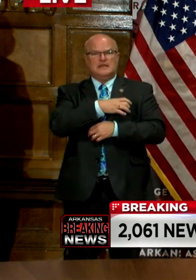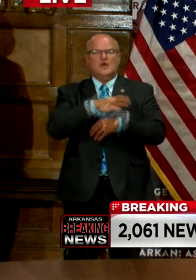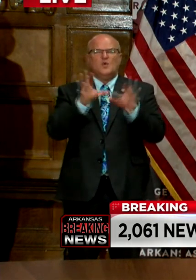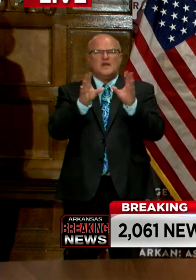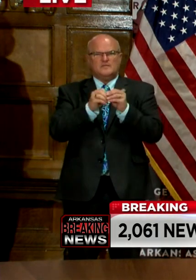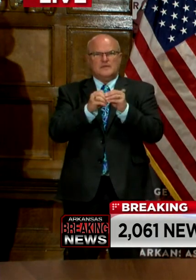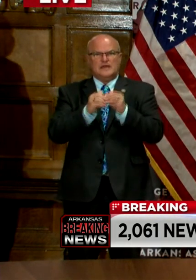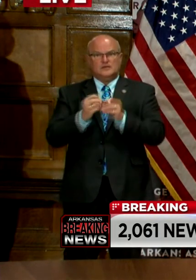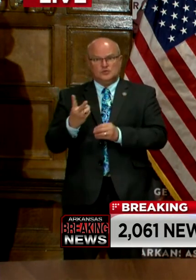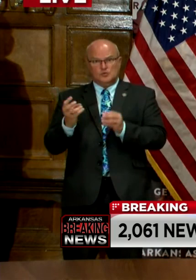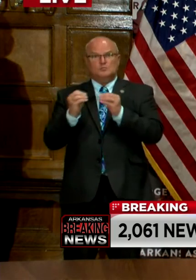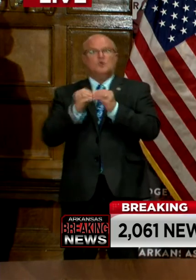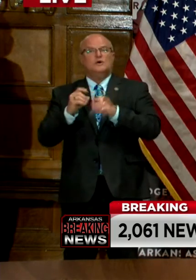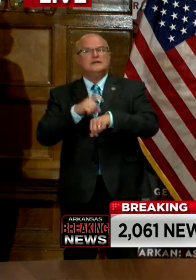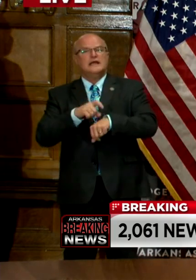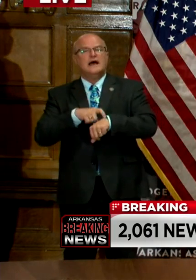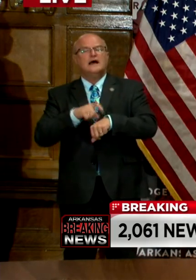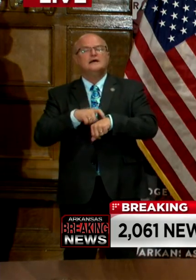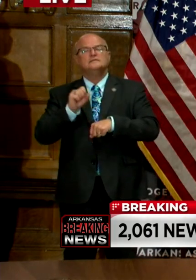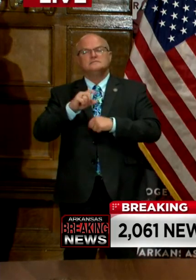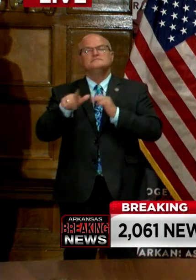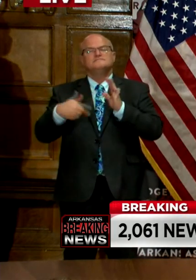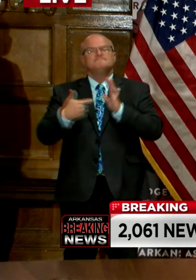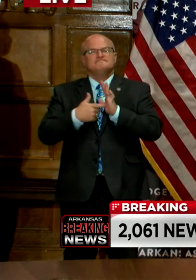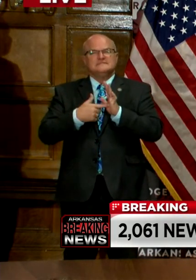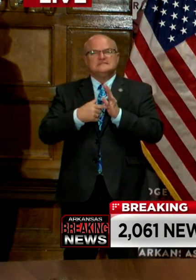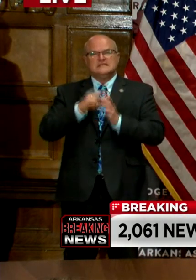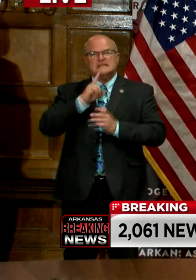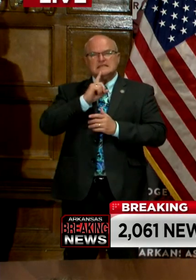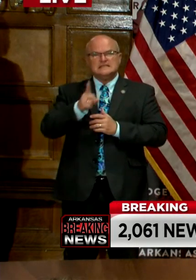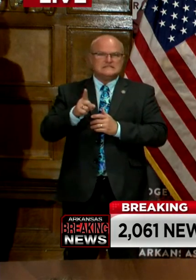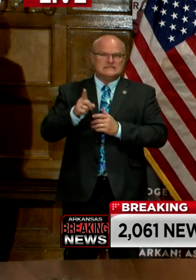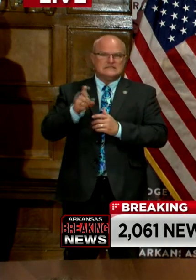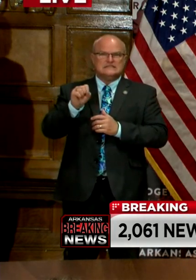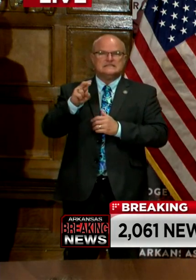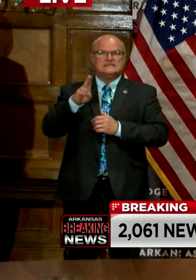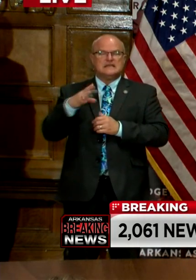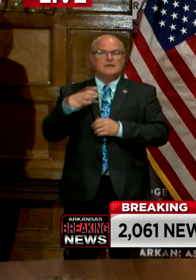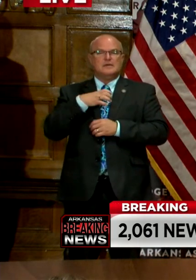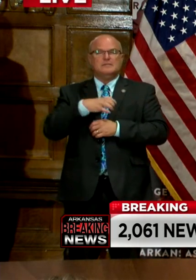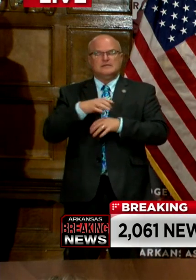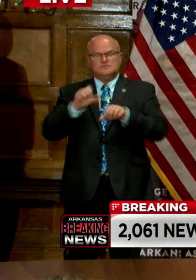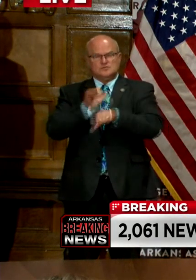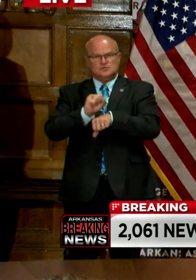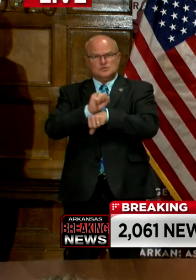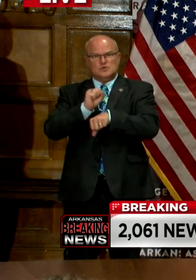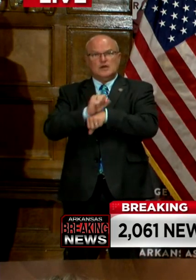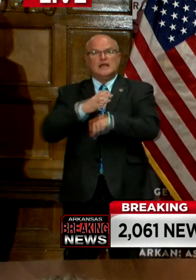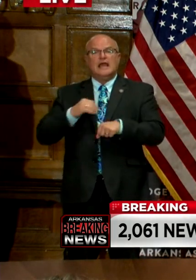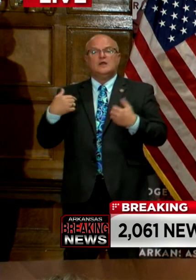I SHARED THE RESOURCES SOUTHBOUND SUBCOMMITTEE.